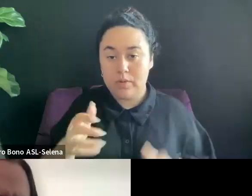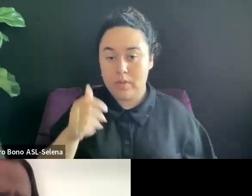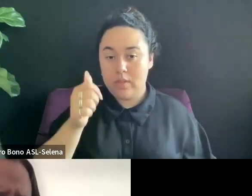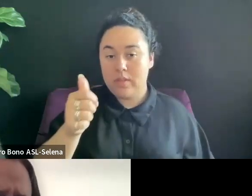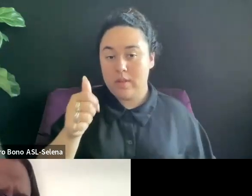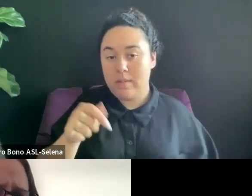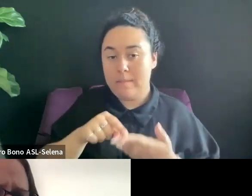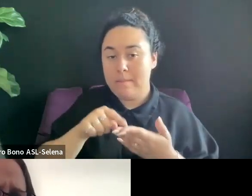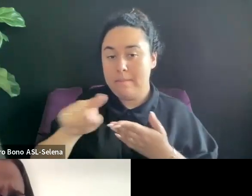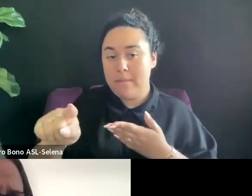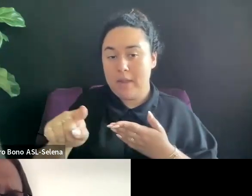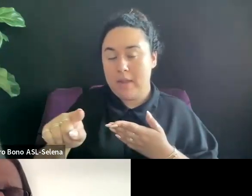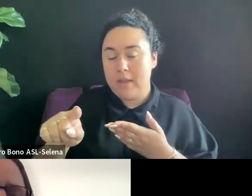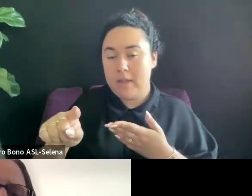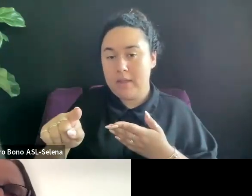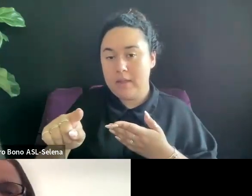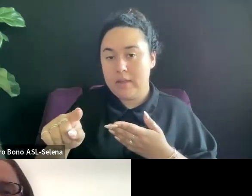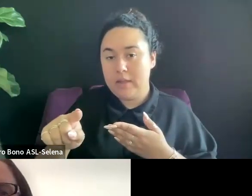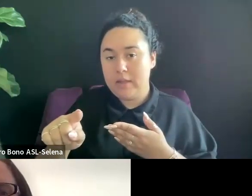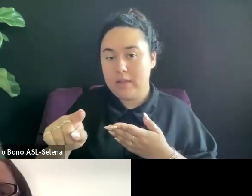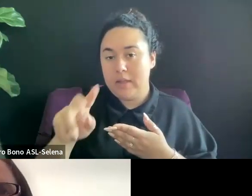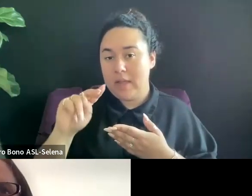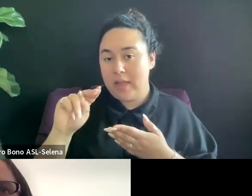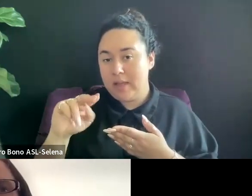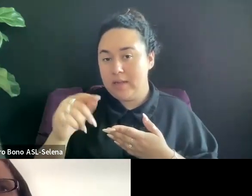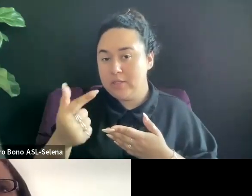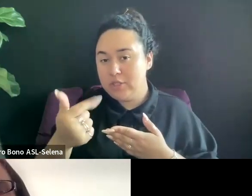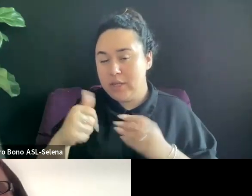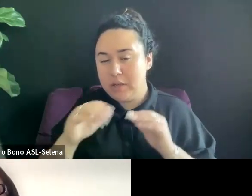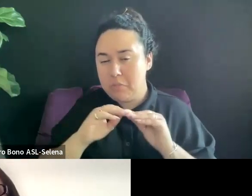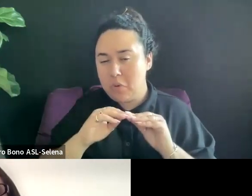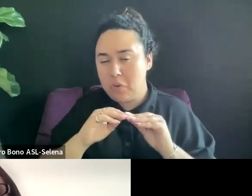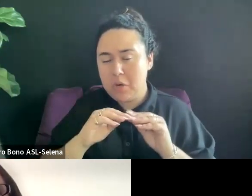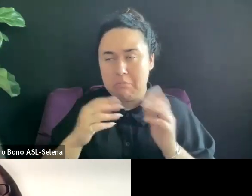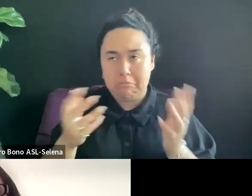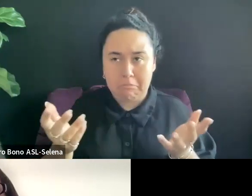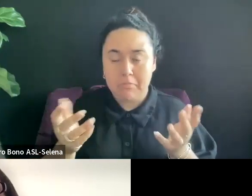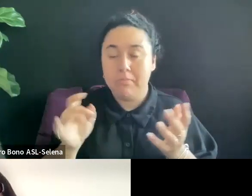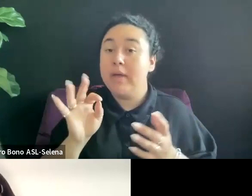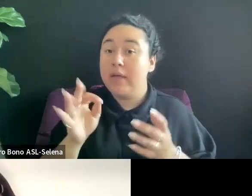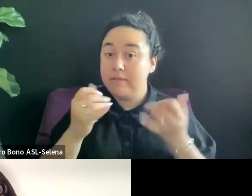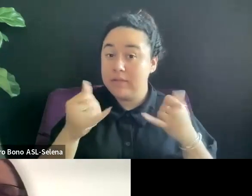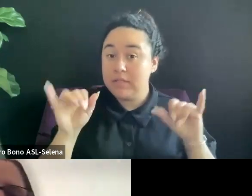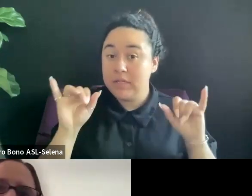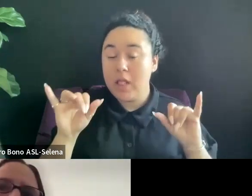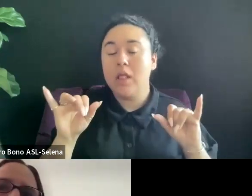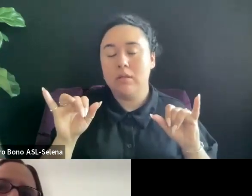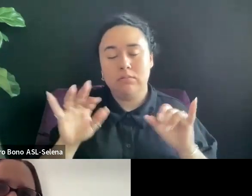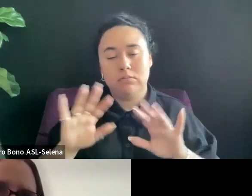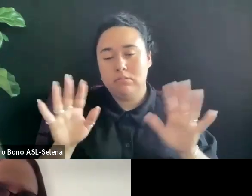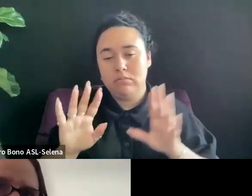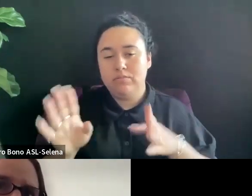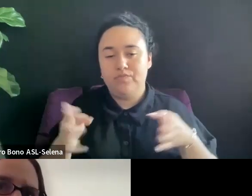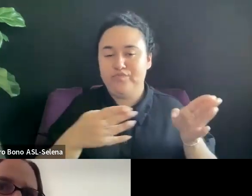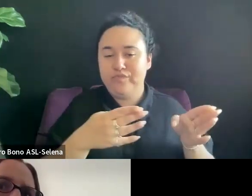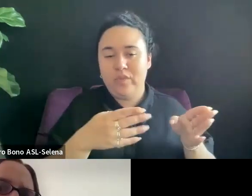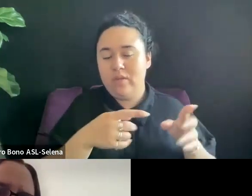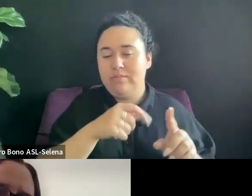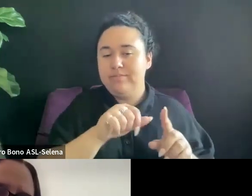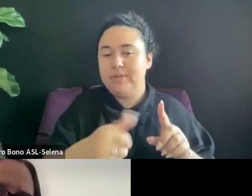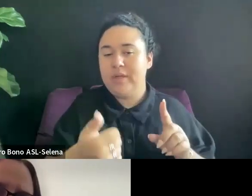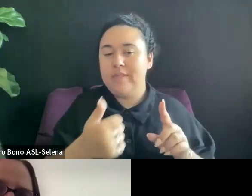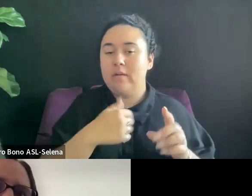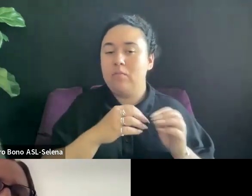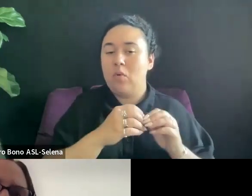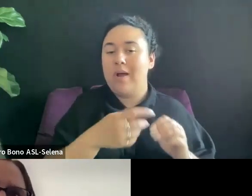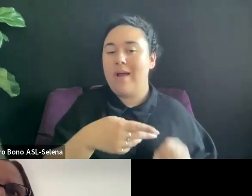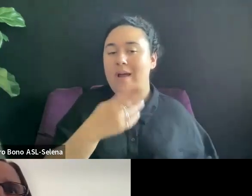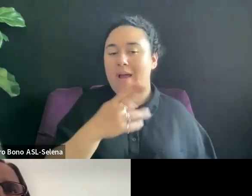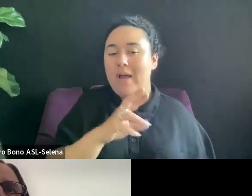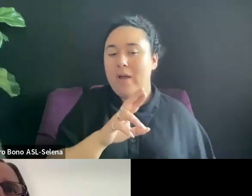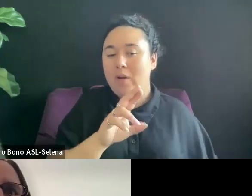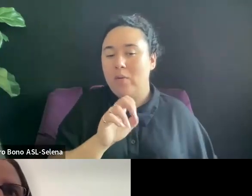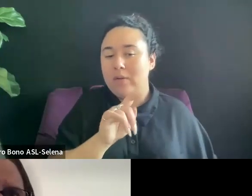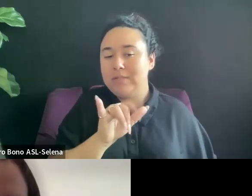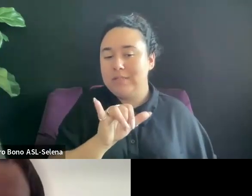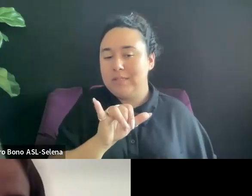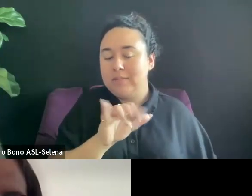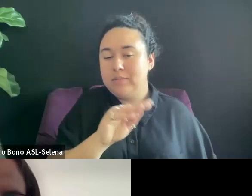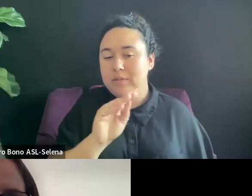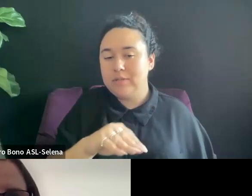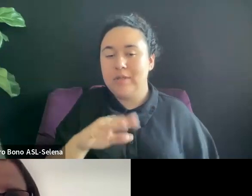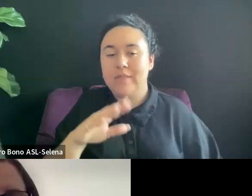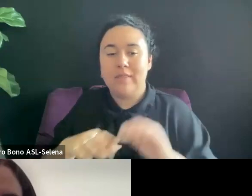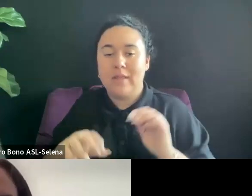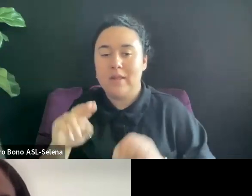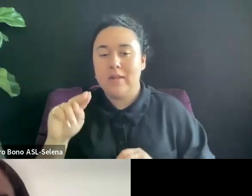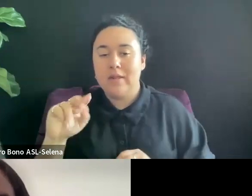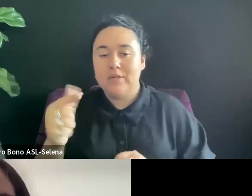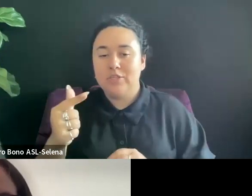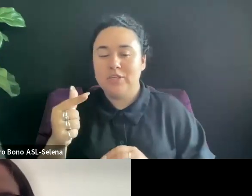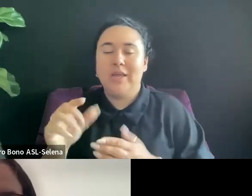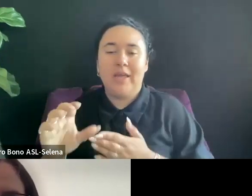BUT IF THEY ARE, I WOULD ACTUALLY GO MORE TOWARDS GETTING A HIGHER ROYALTY PERCENTAGE AS OPPOSED TO